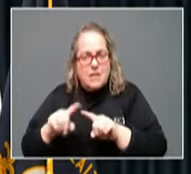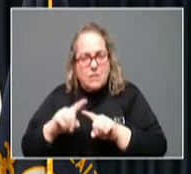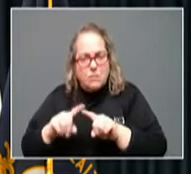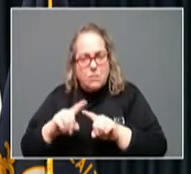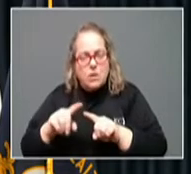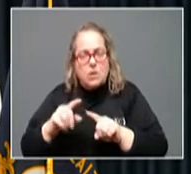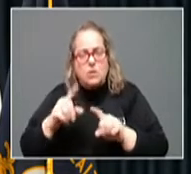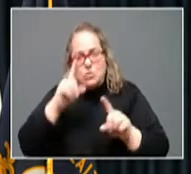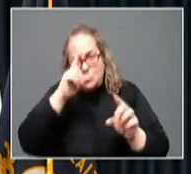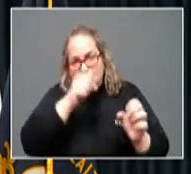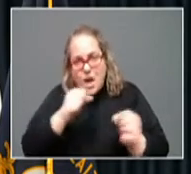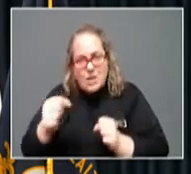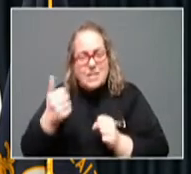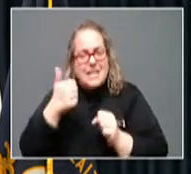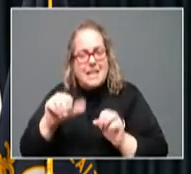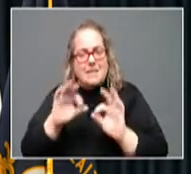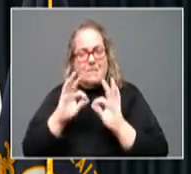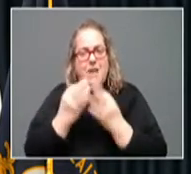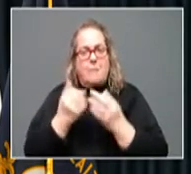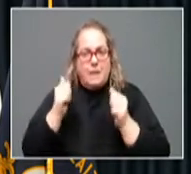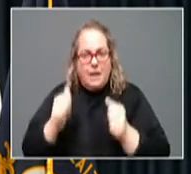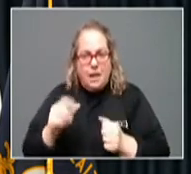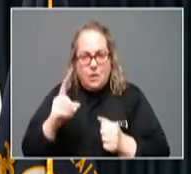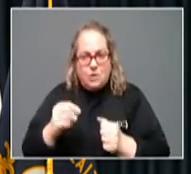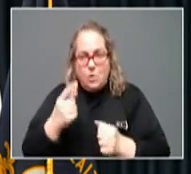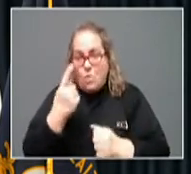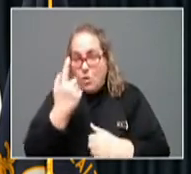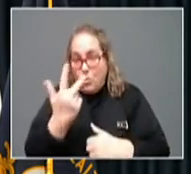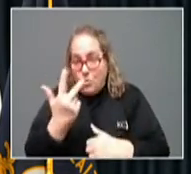can do, What are the three things we can do to protect ourselves and and